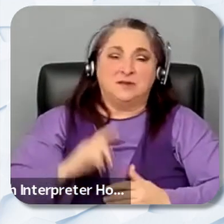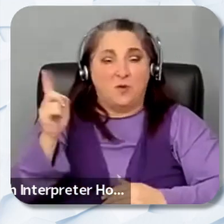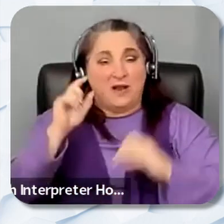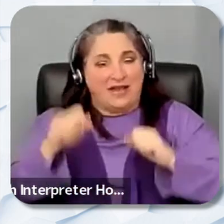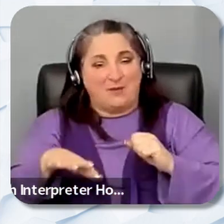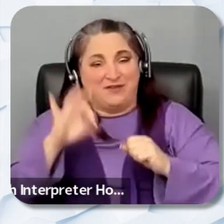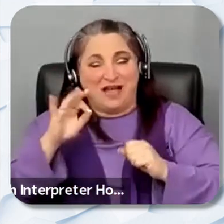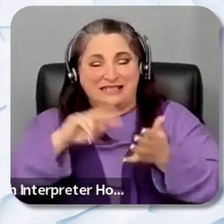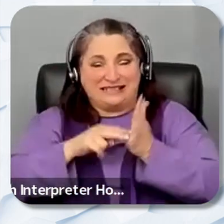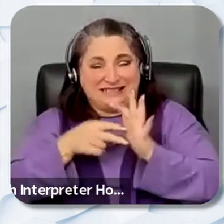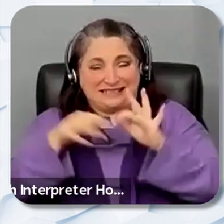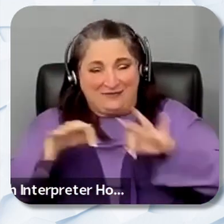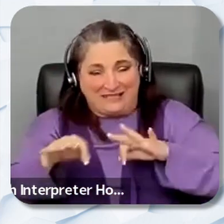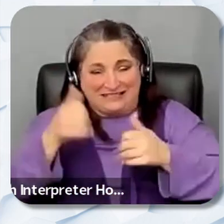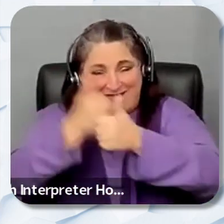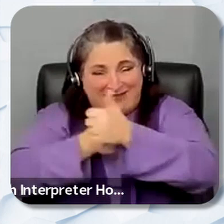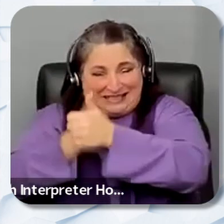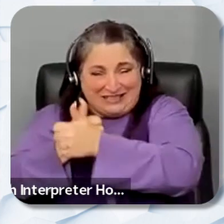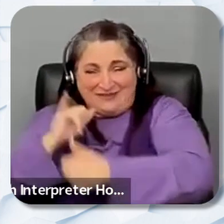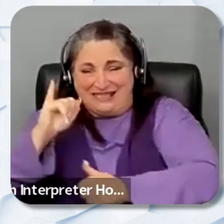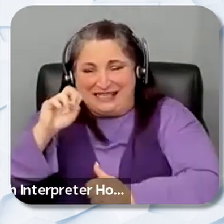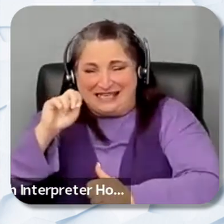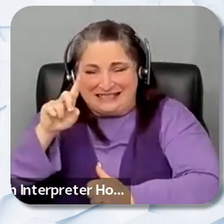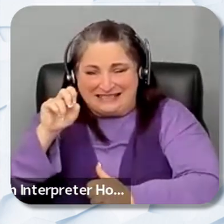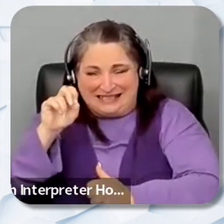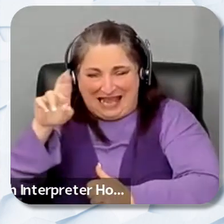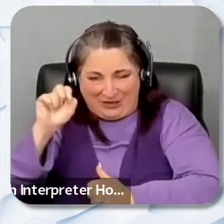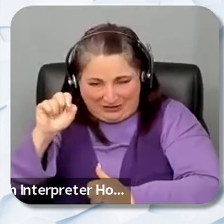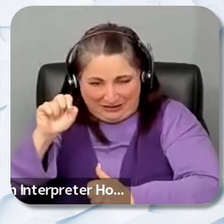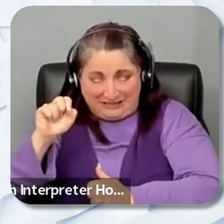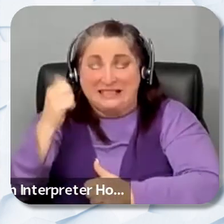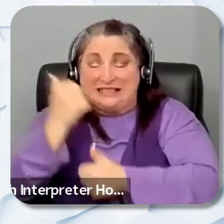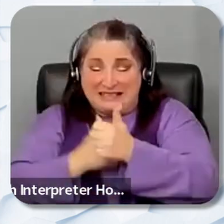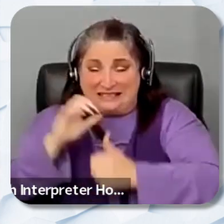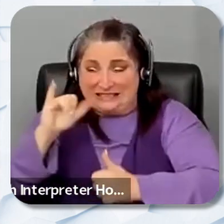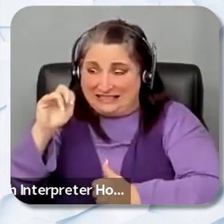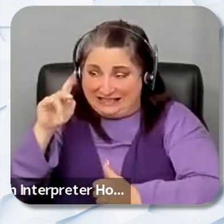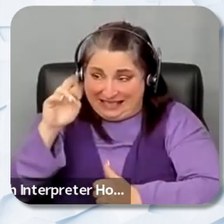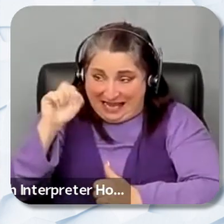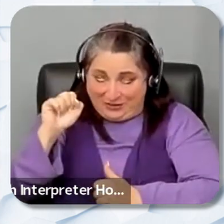of each of the indicators?" So each indicator we have, we can identify. The SELPA improvement